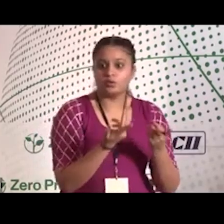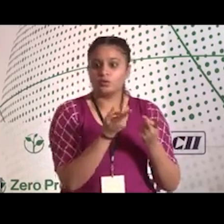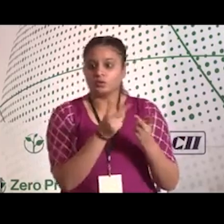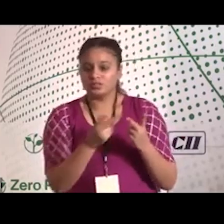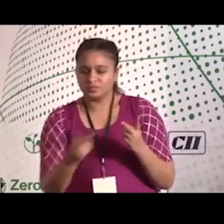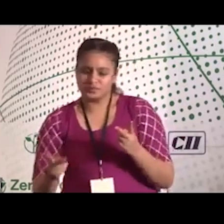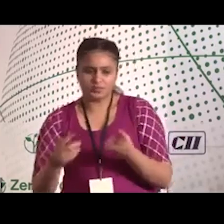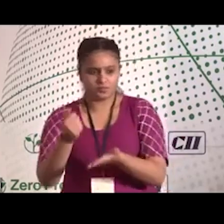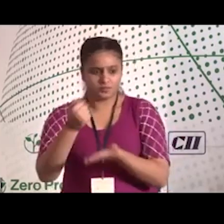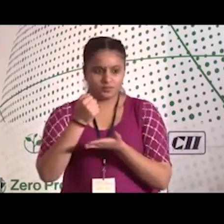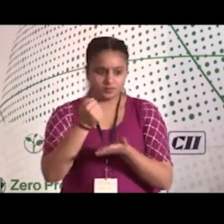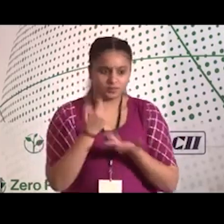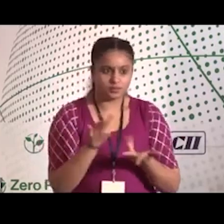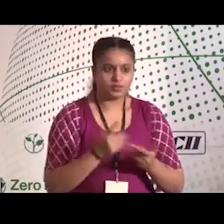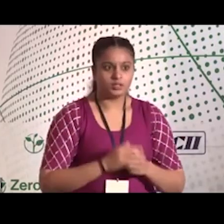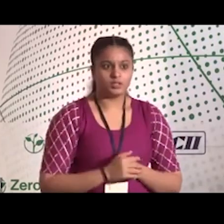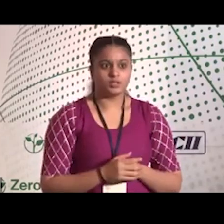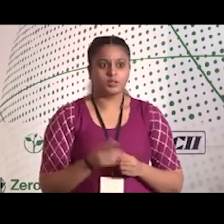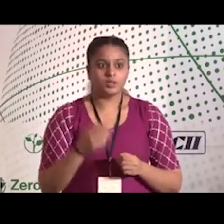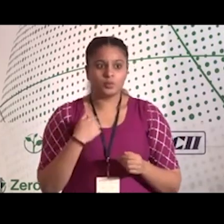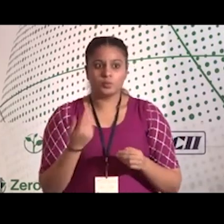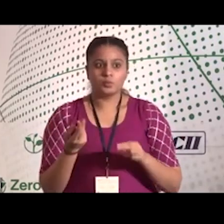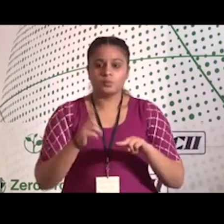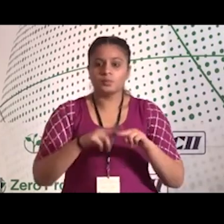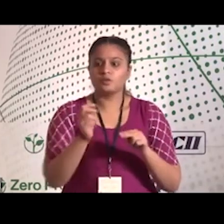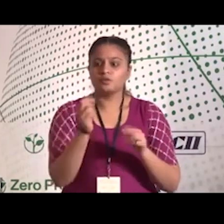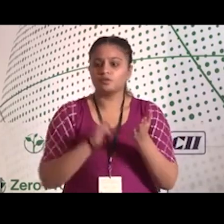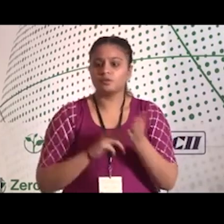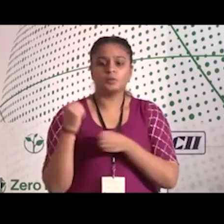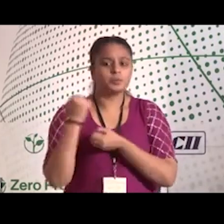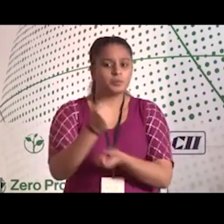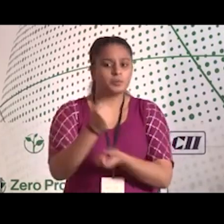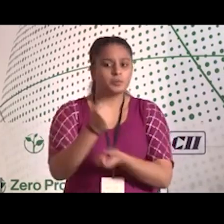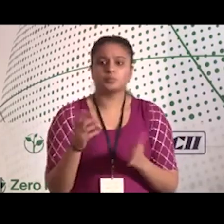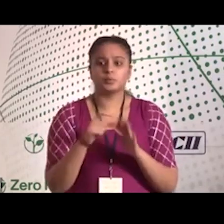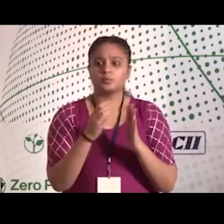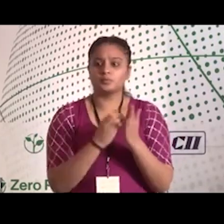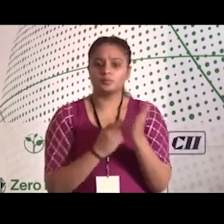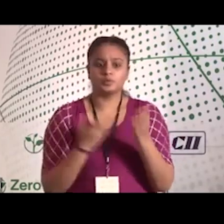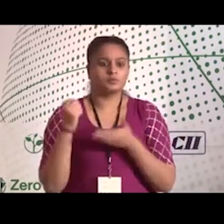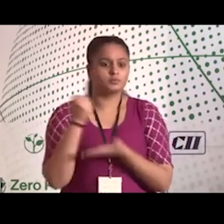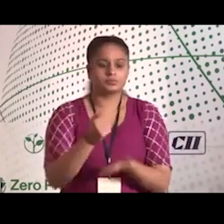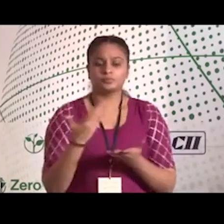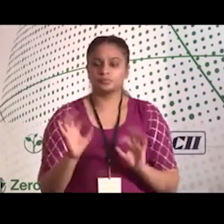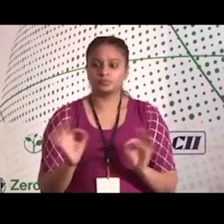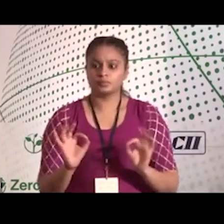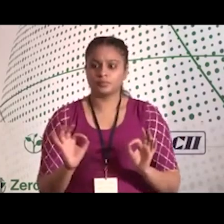is we don't find programs. Most of the programs that we have today, which we are able